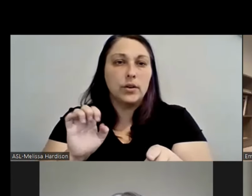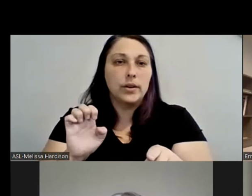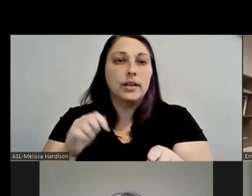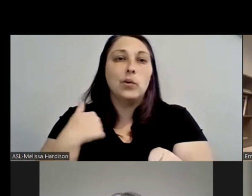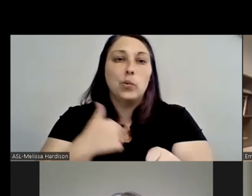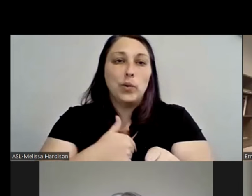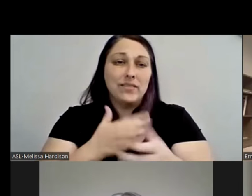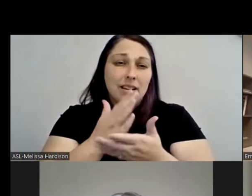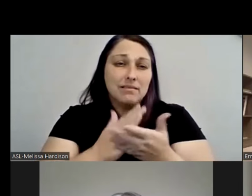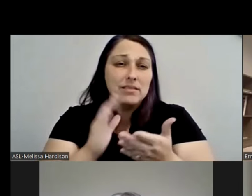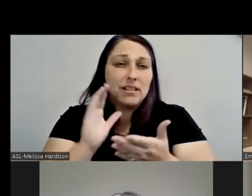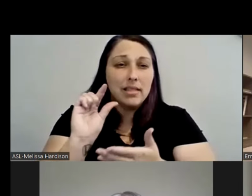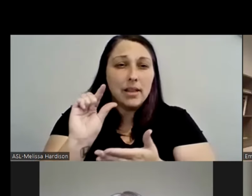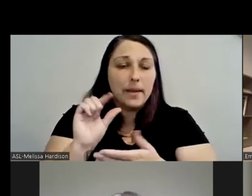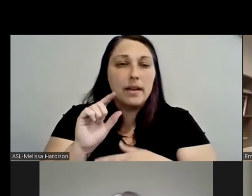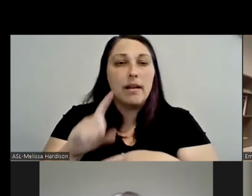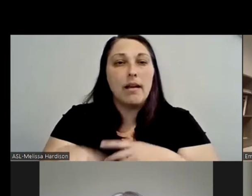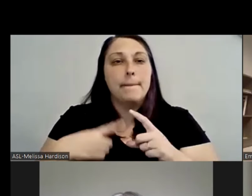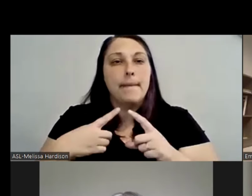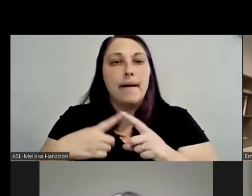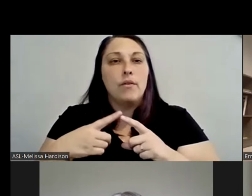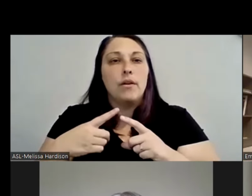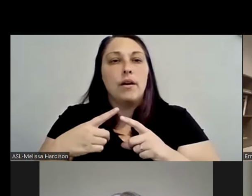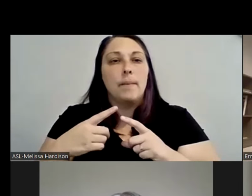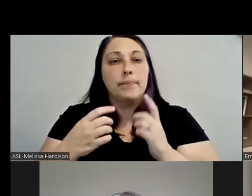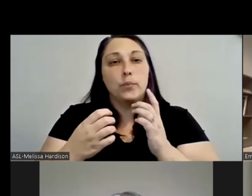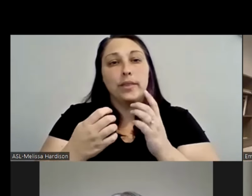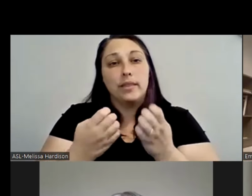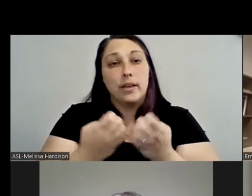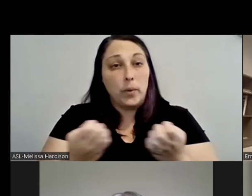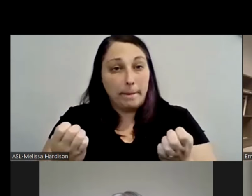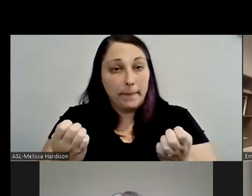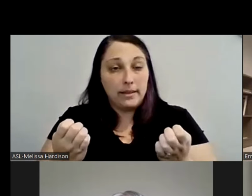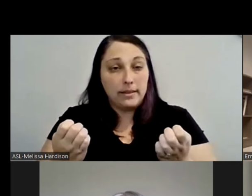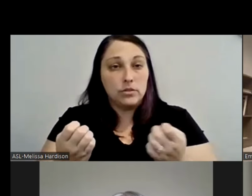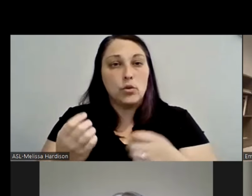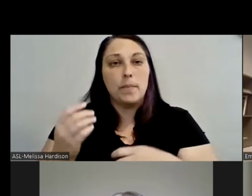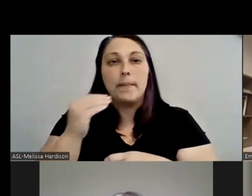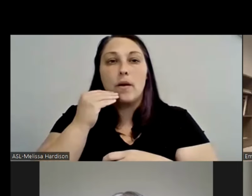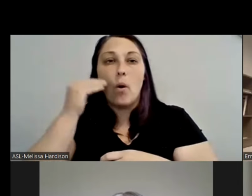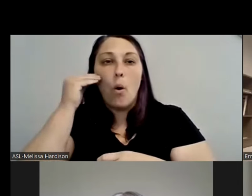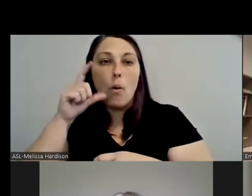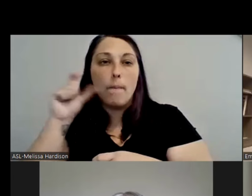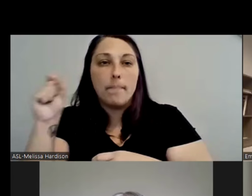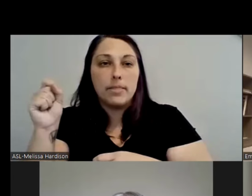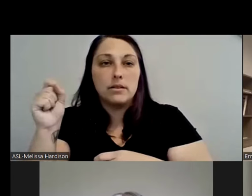the government. Types of Home Modifications, are there many?